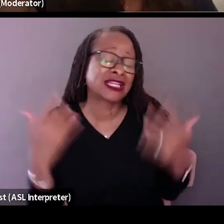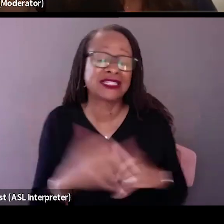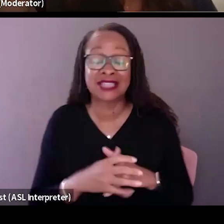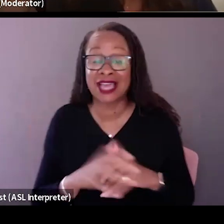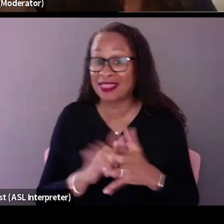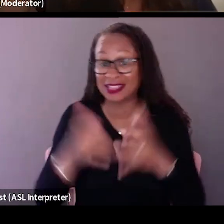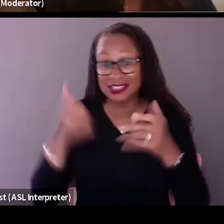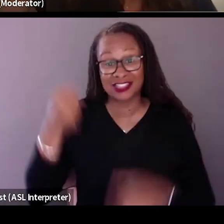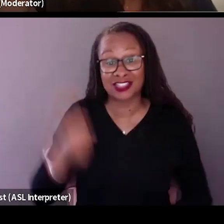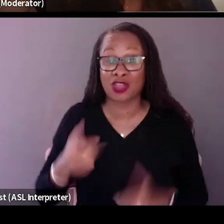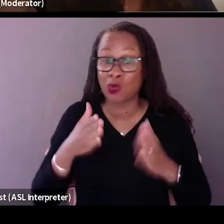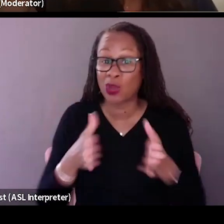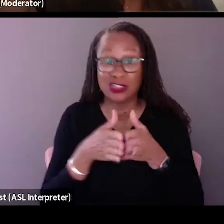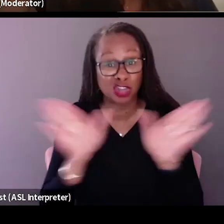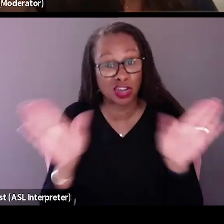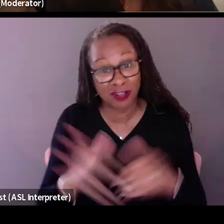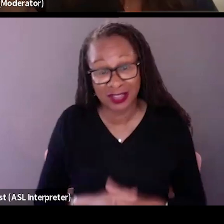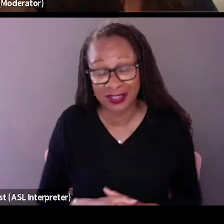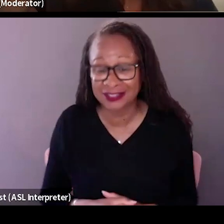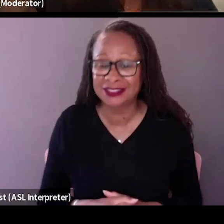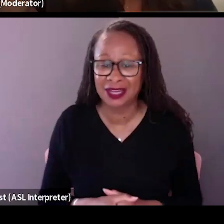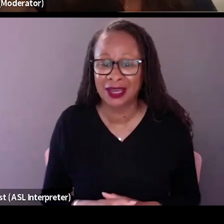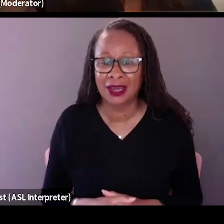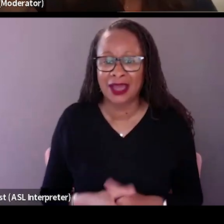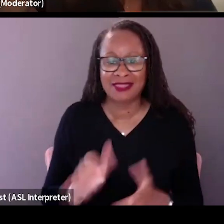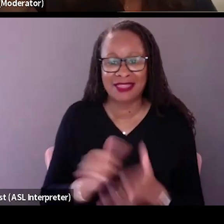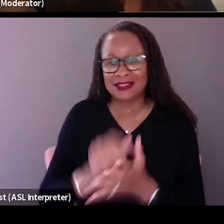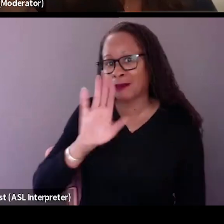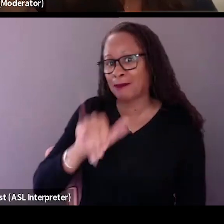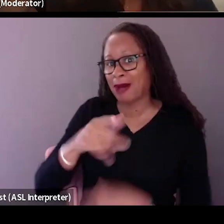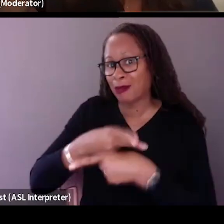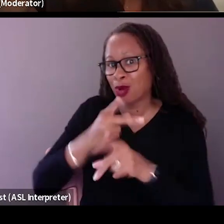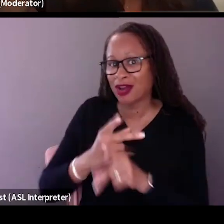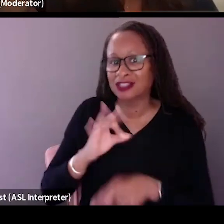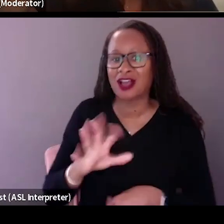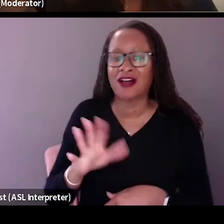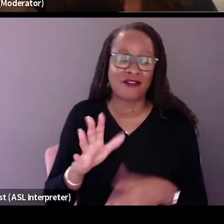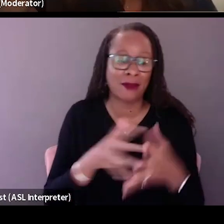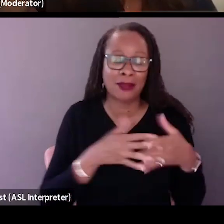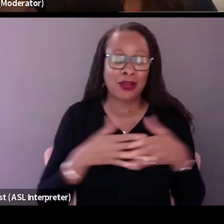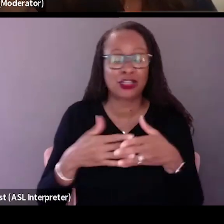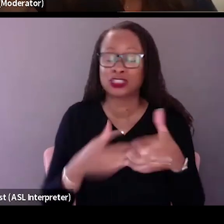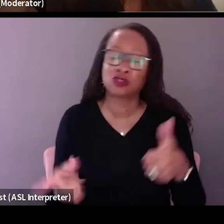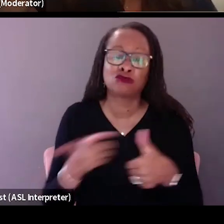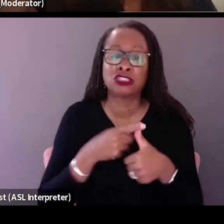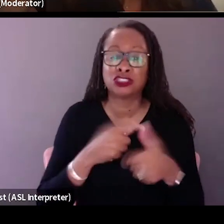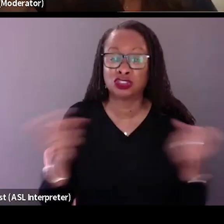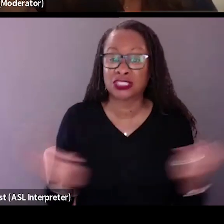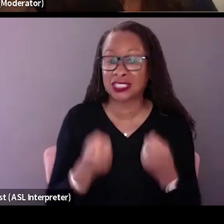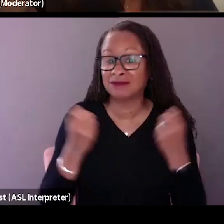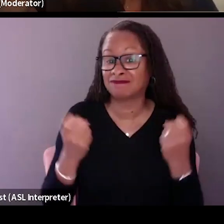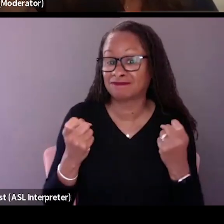That is a byproduct of America's original sin. Right.